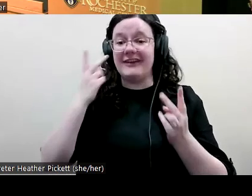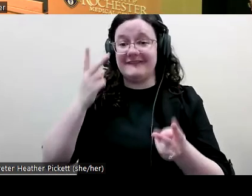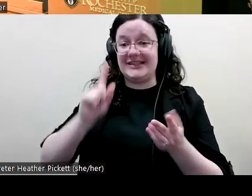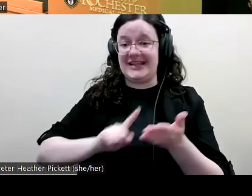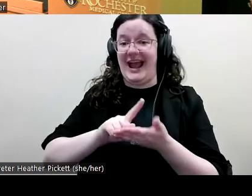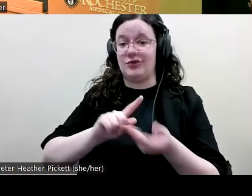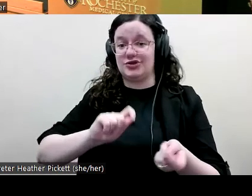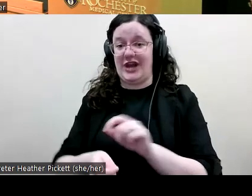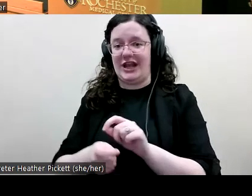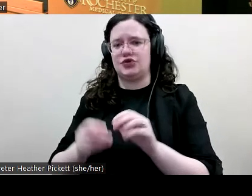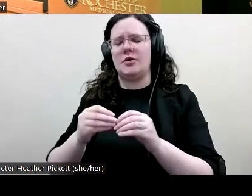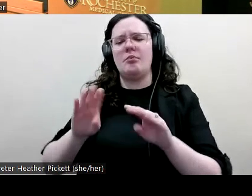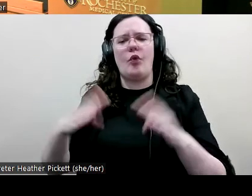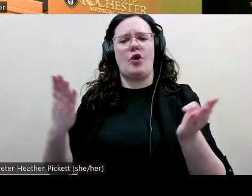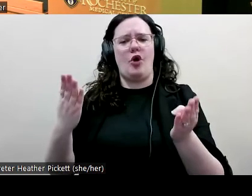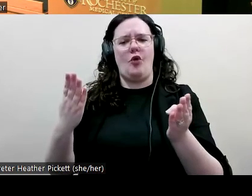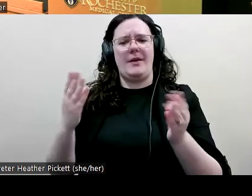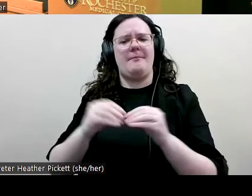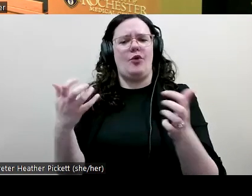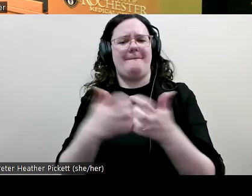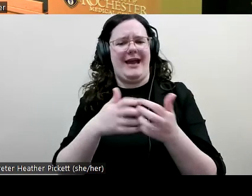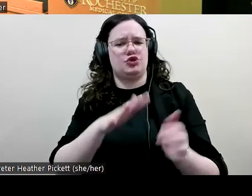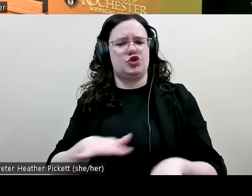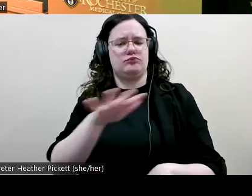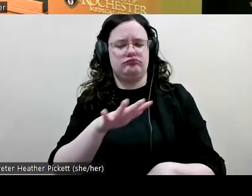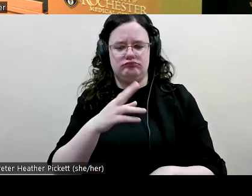more open just like the rest of the hospital which is important you know people people have